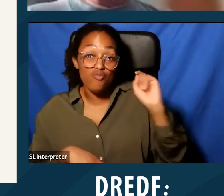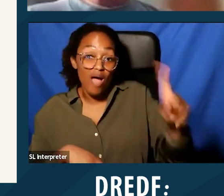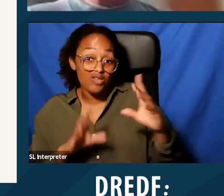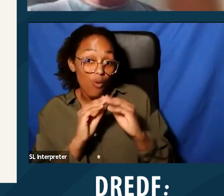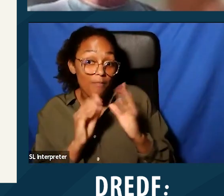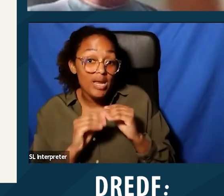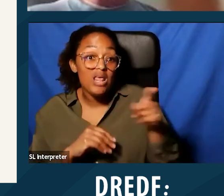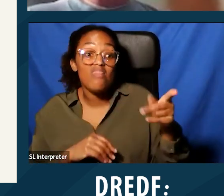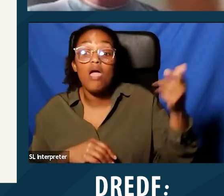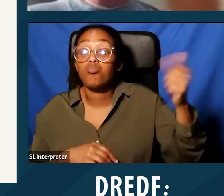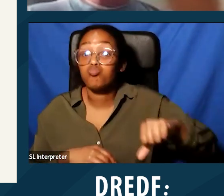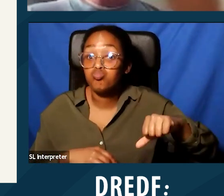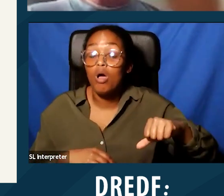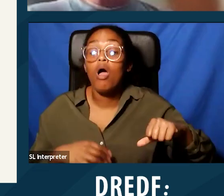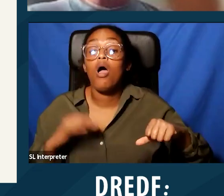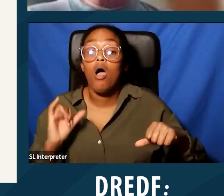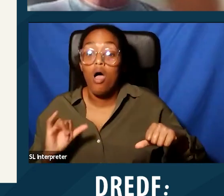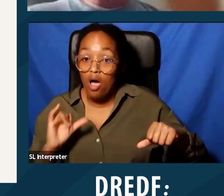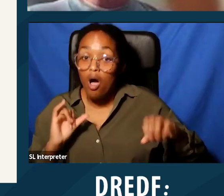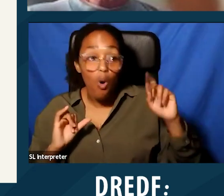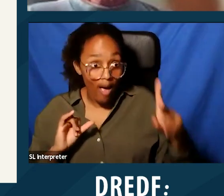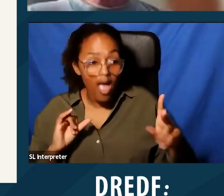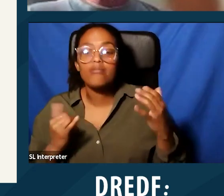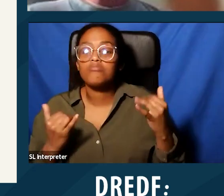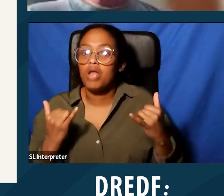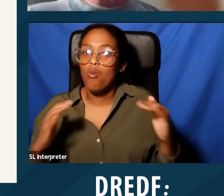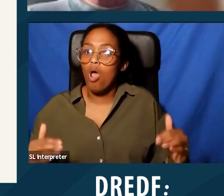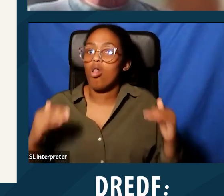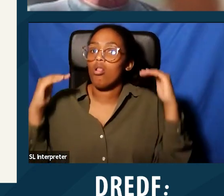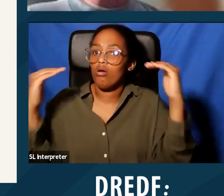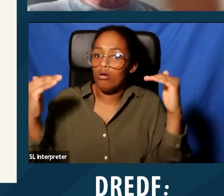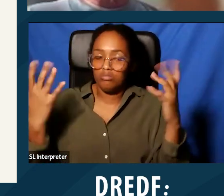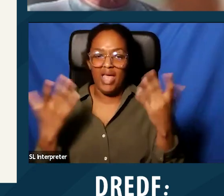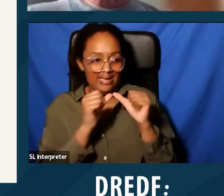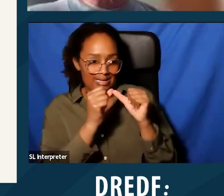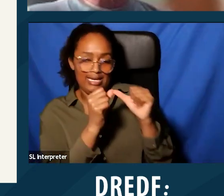the rationale for taking another step and doing something else and keeping on it. And plus, people